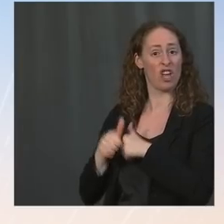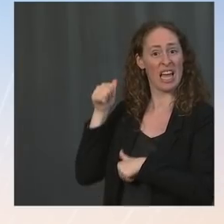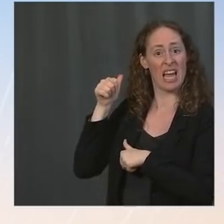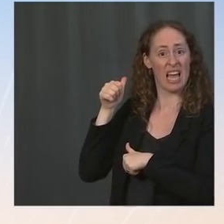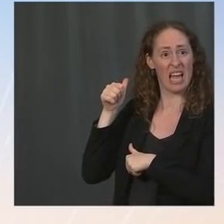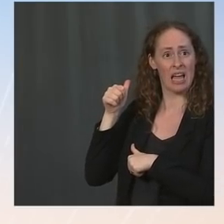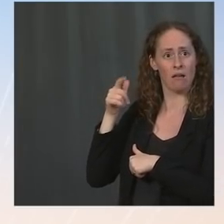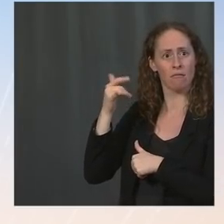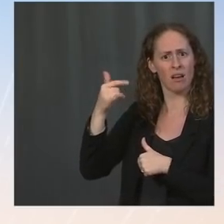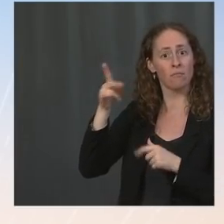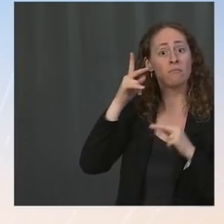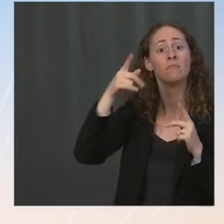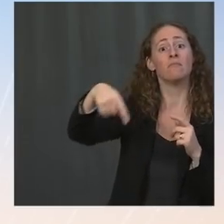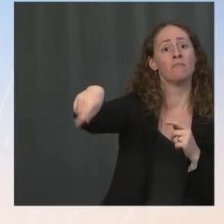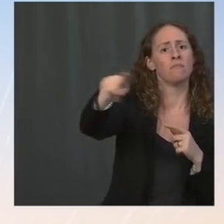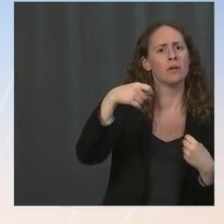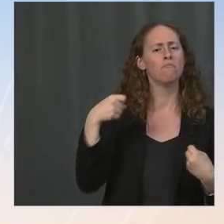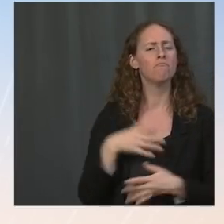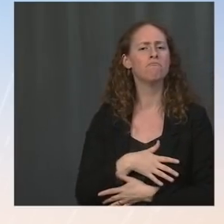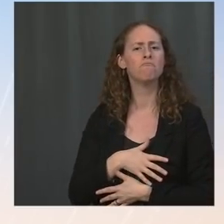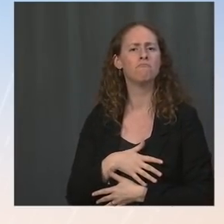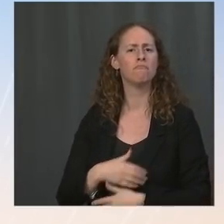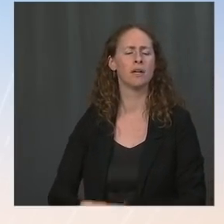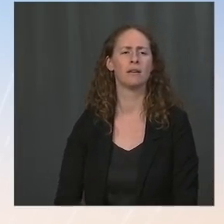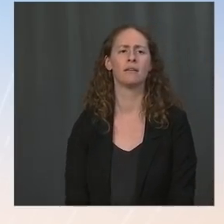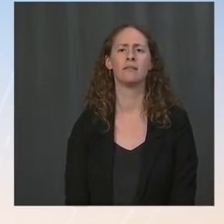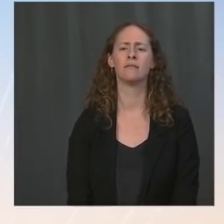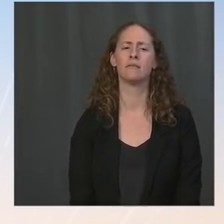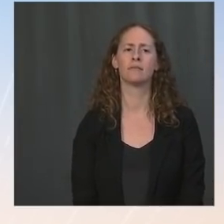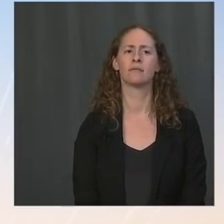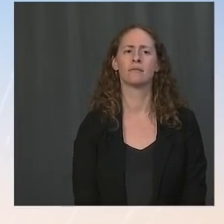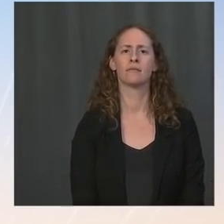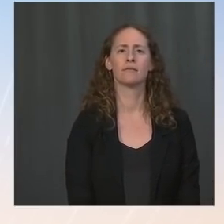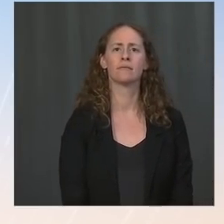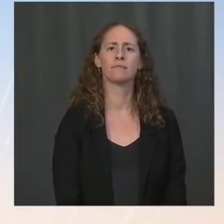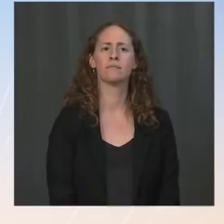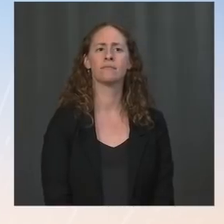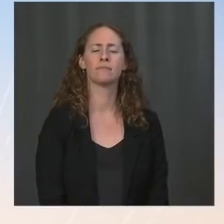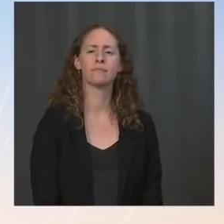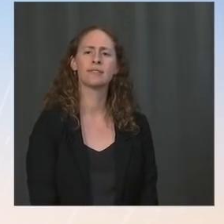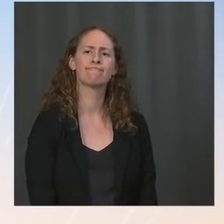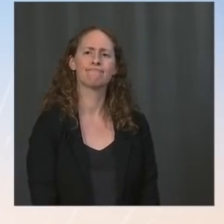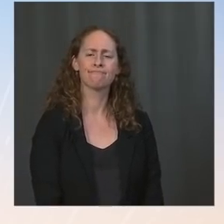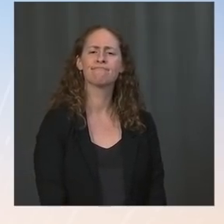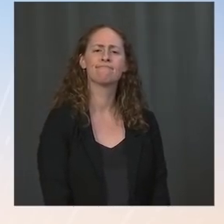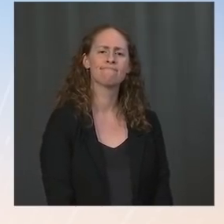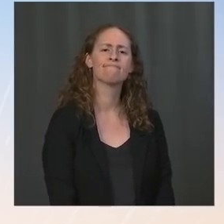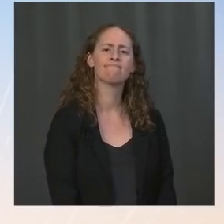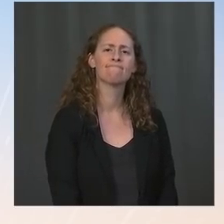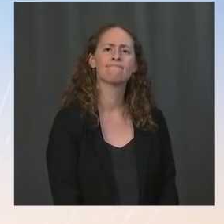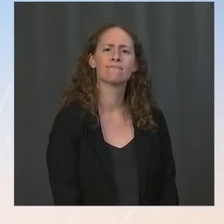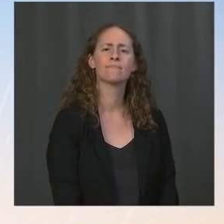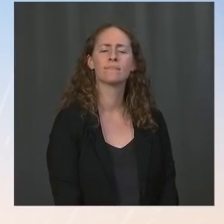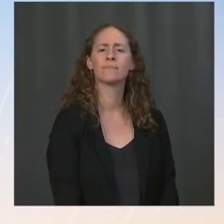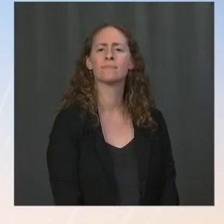Well, first, let me say that there have been reports that we provided or the U.S. provided lists of people